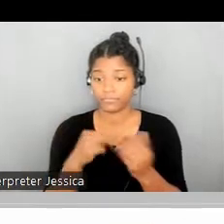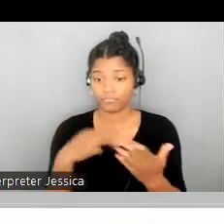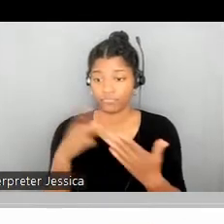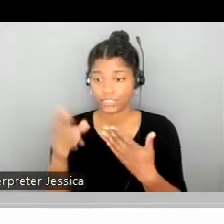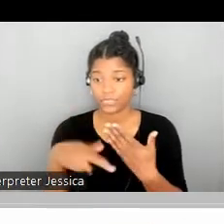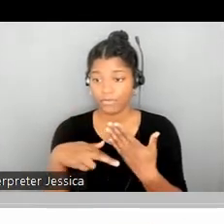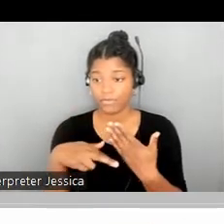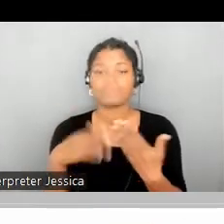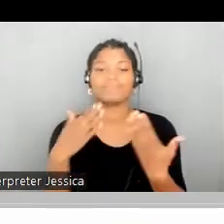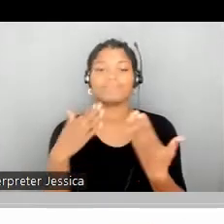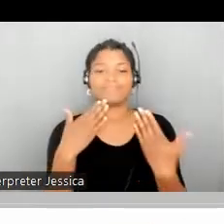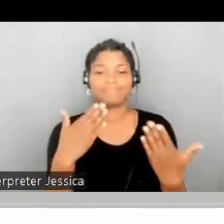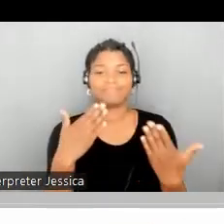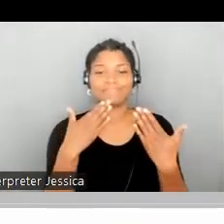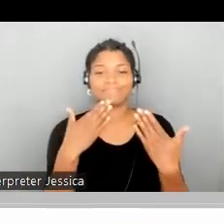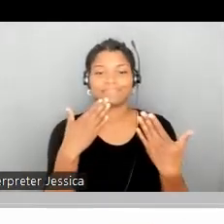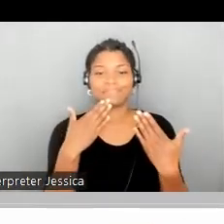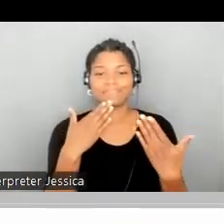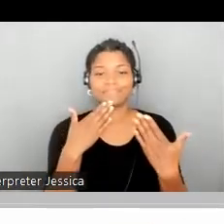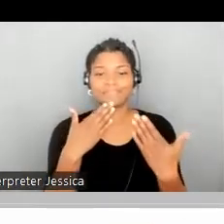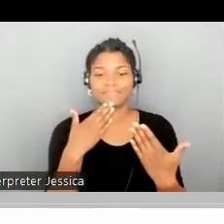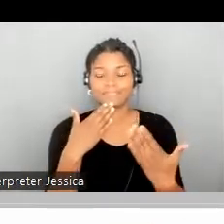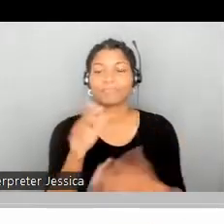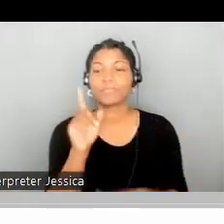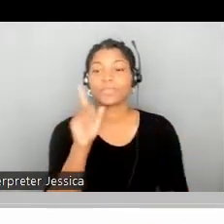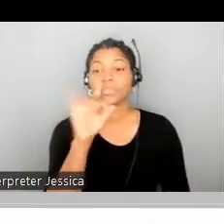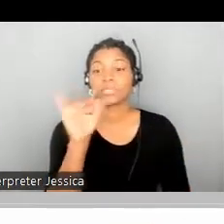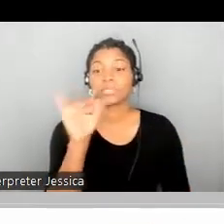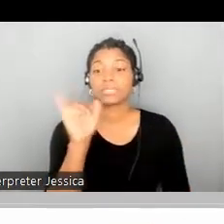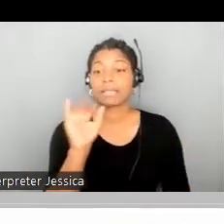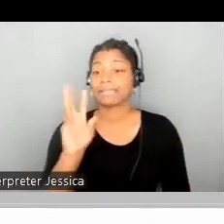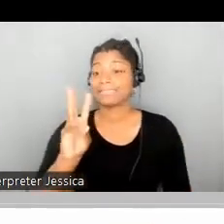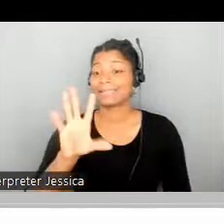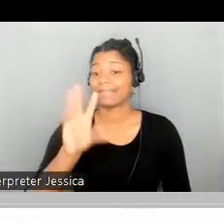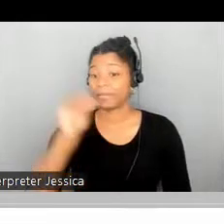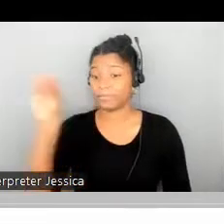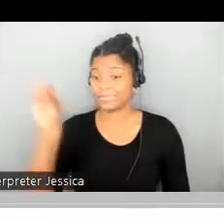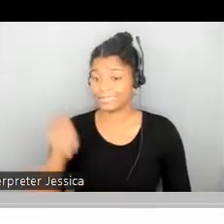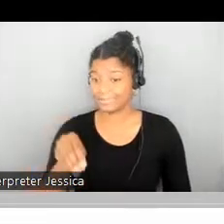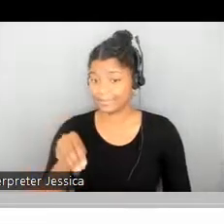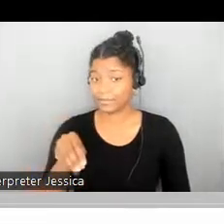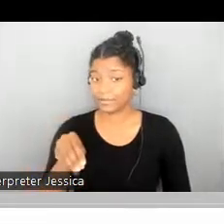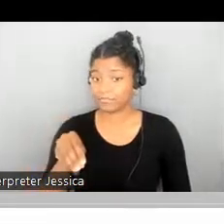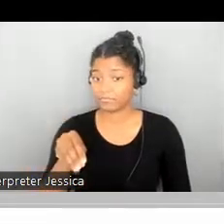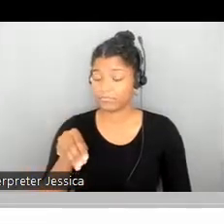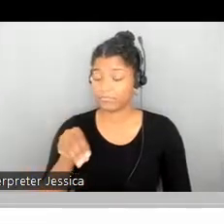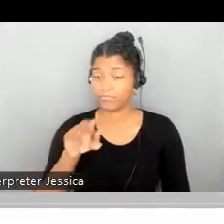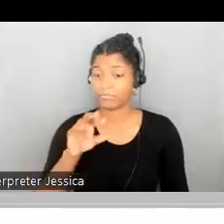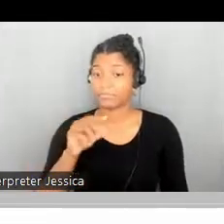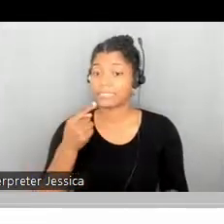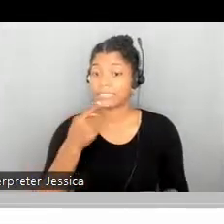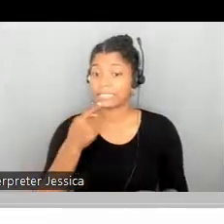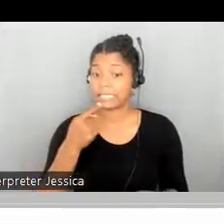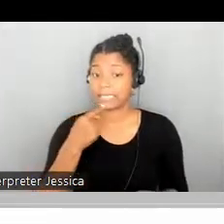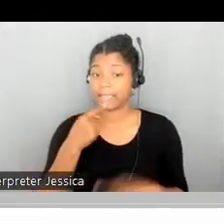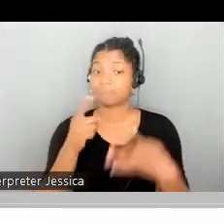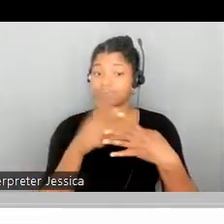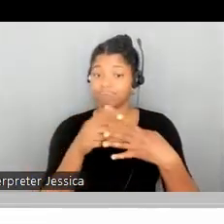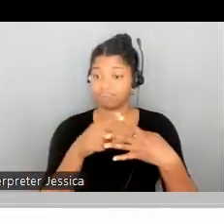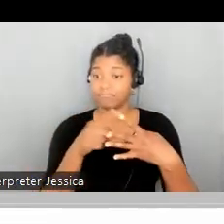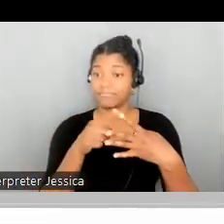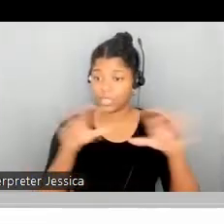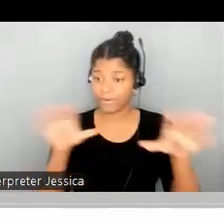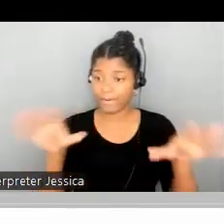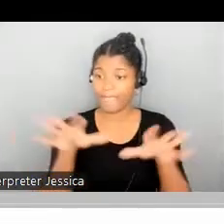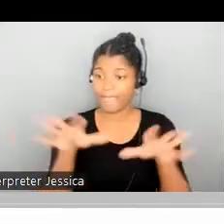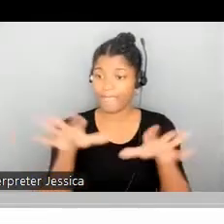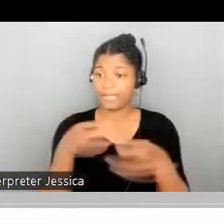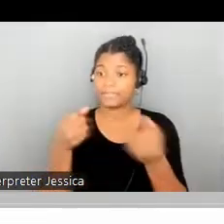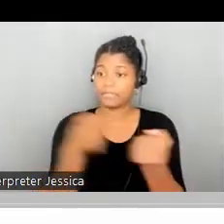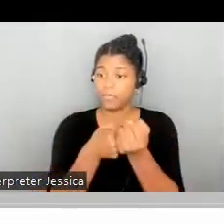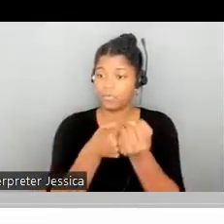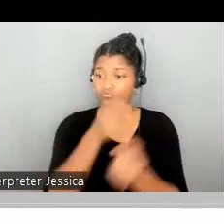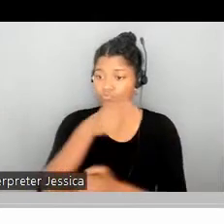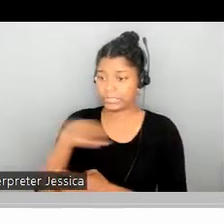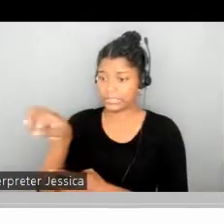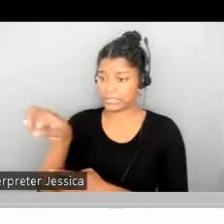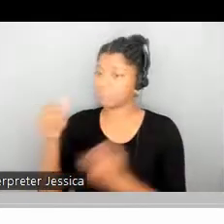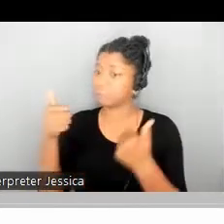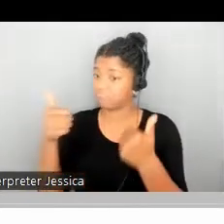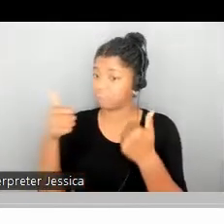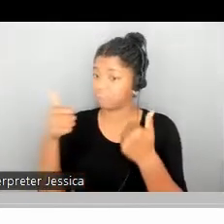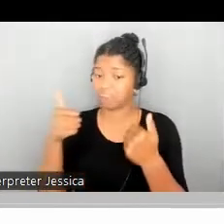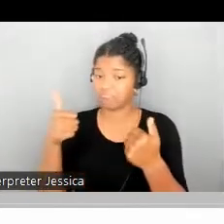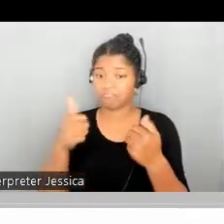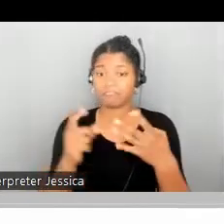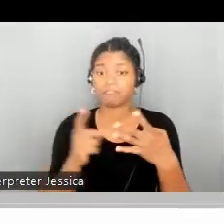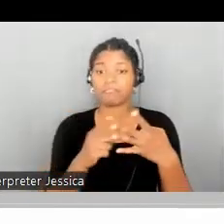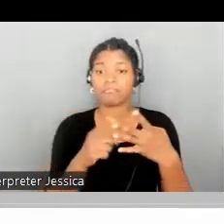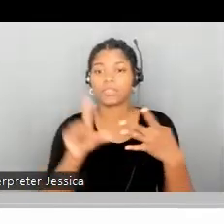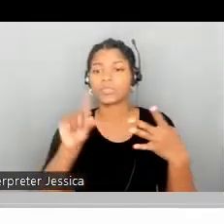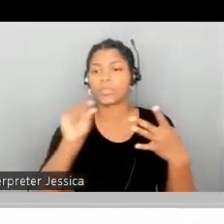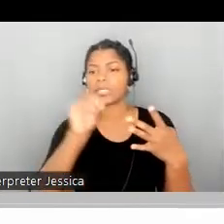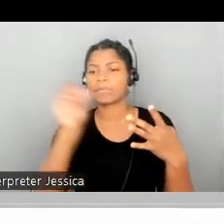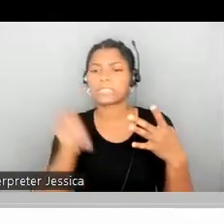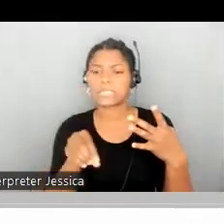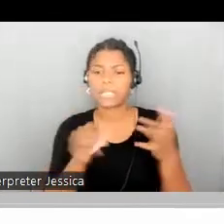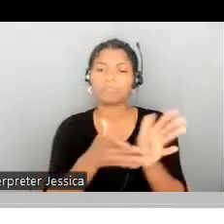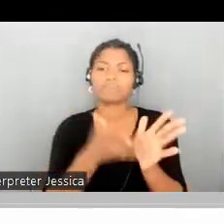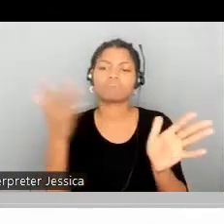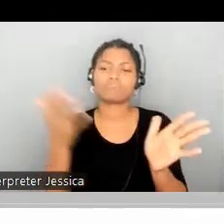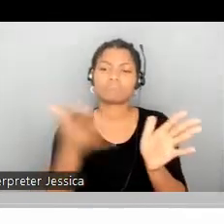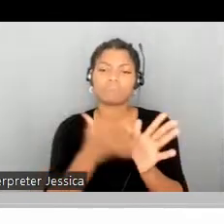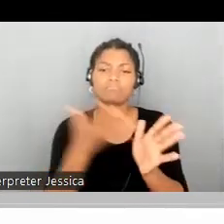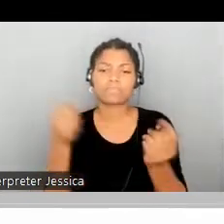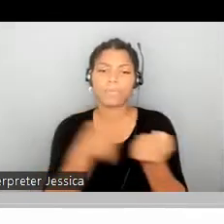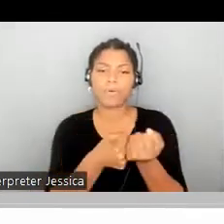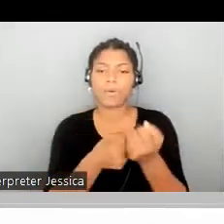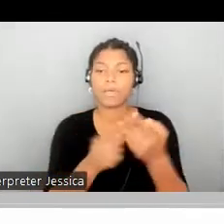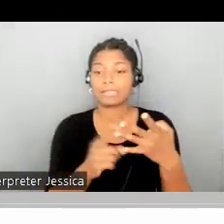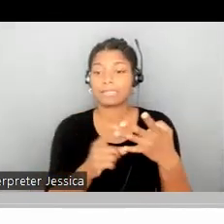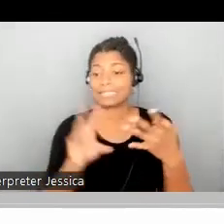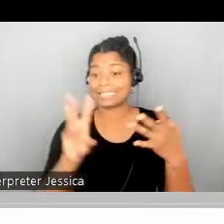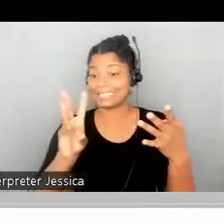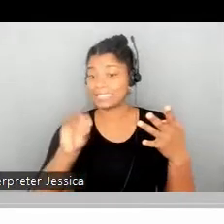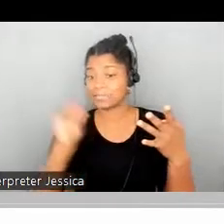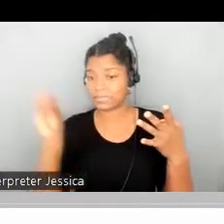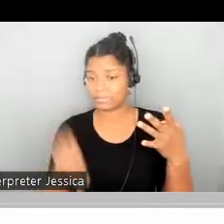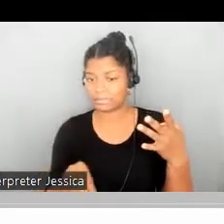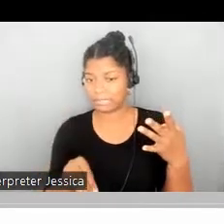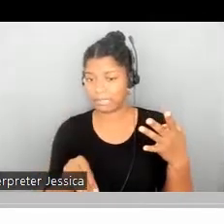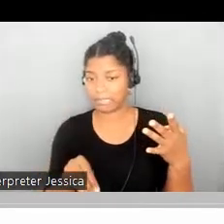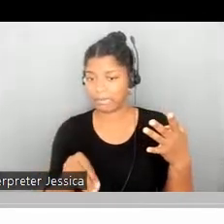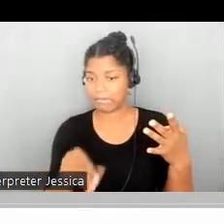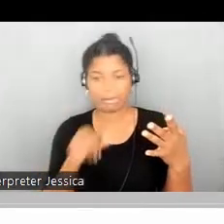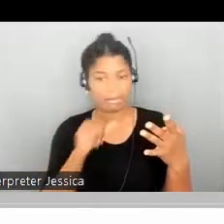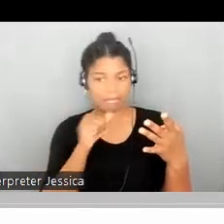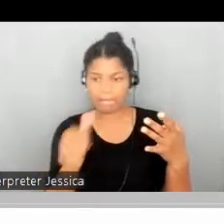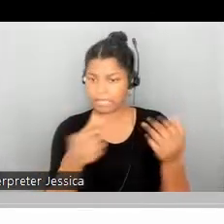you said you actively support transitions, 6% are not currently providing support and